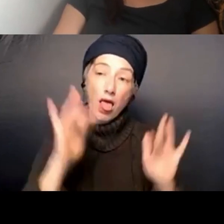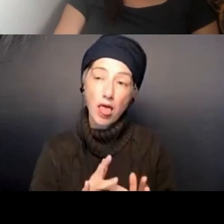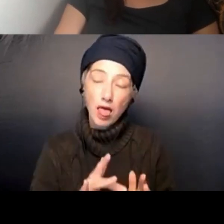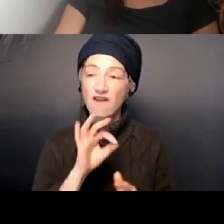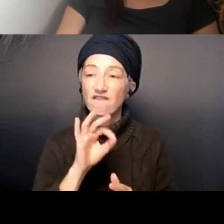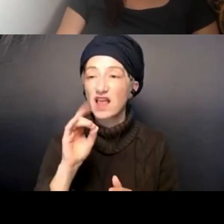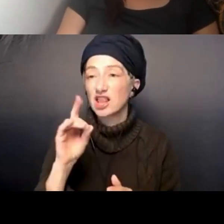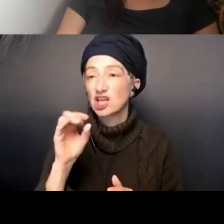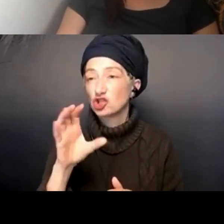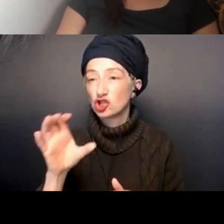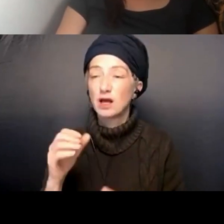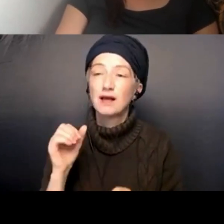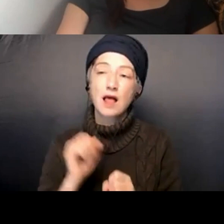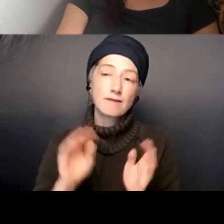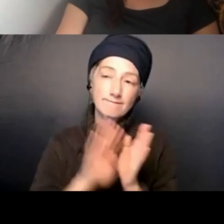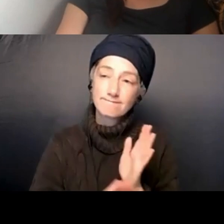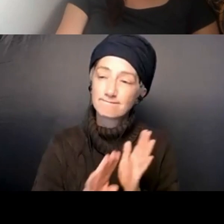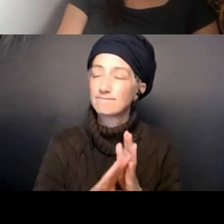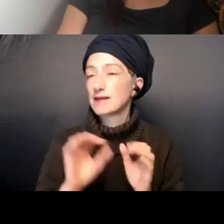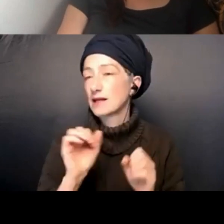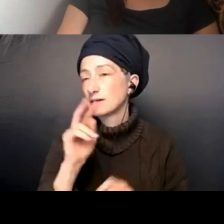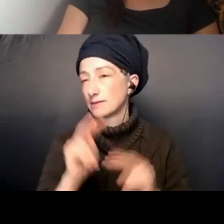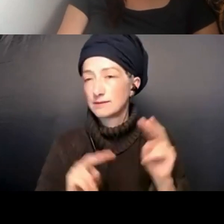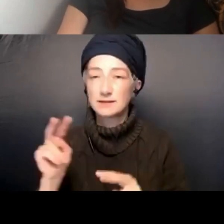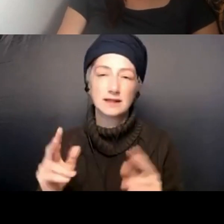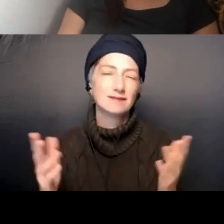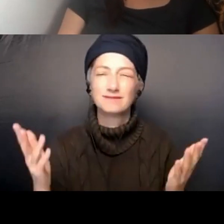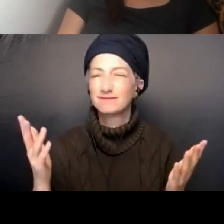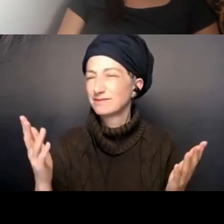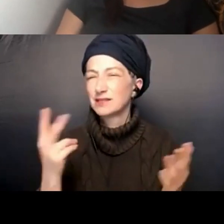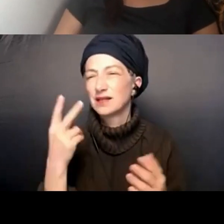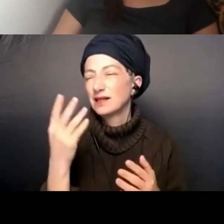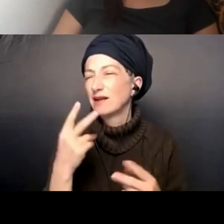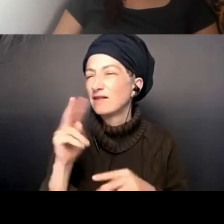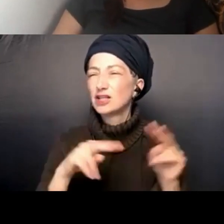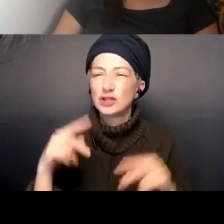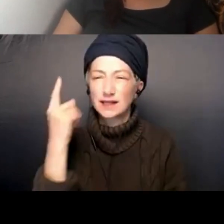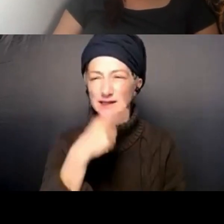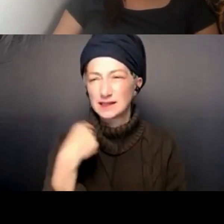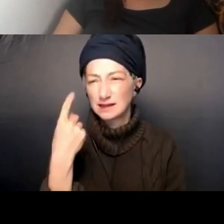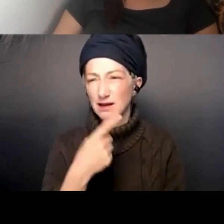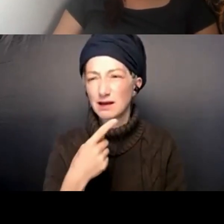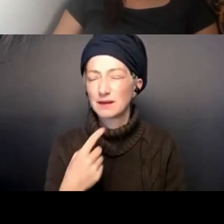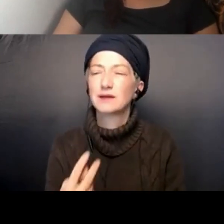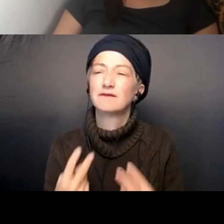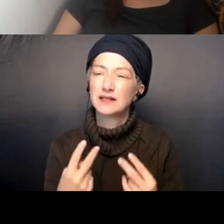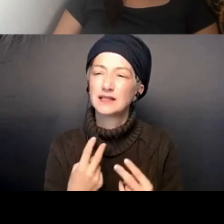And for us it is really important that the crips get to talk about what they want to talk about